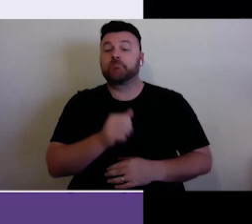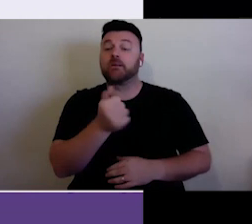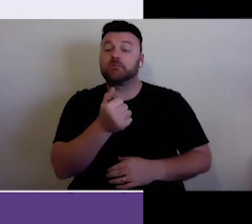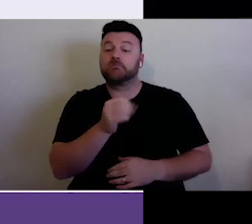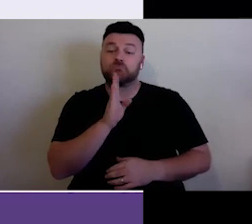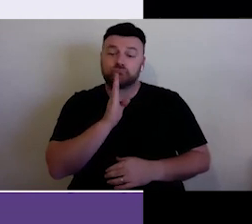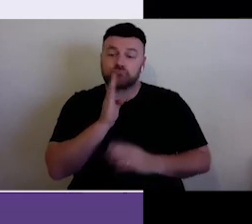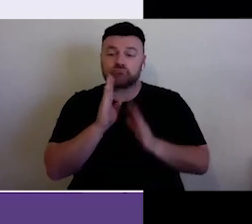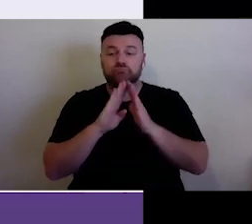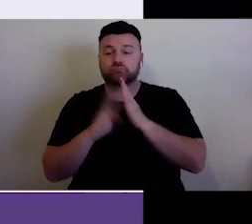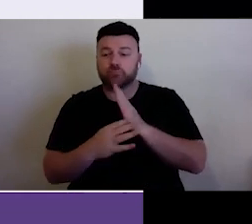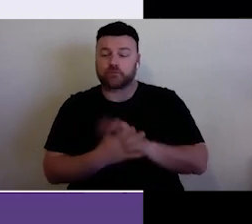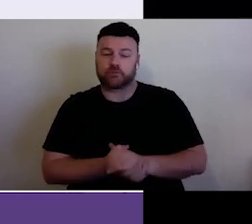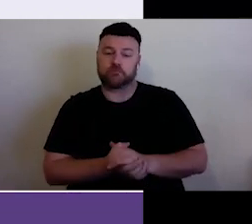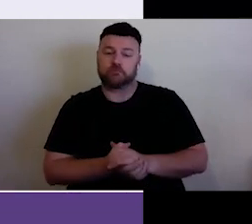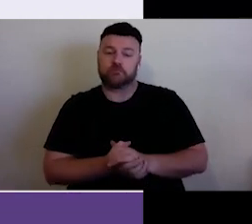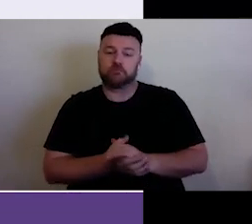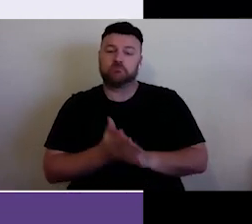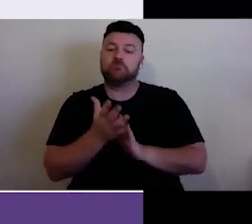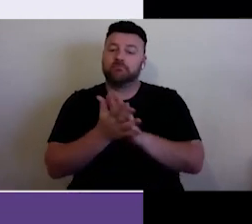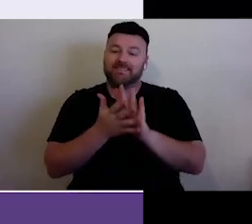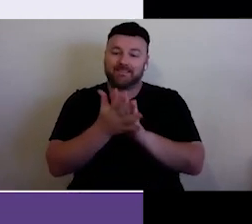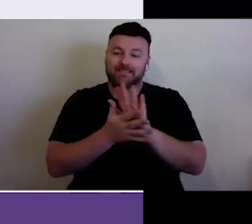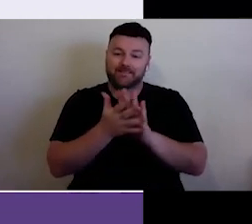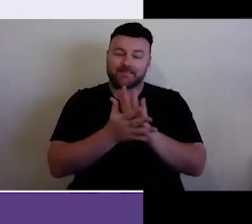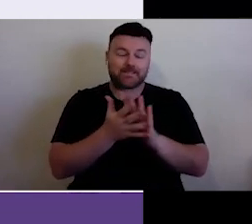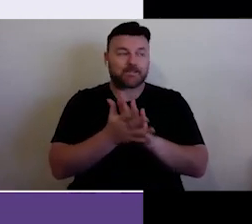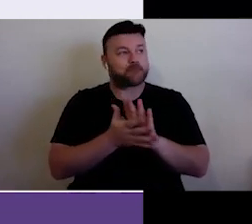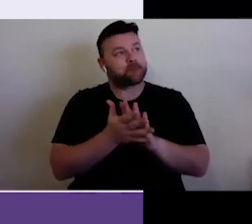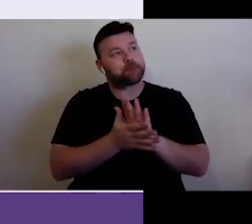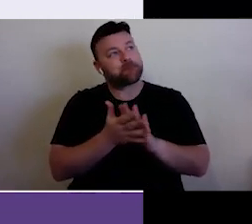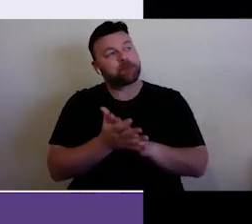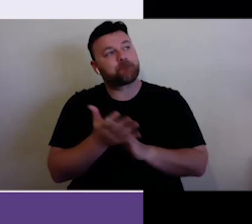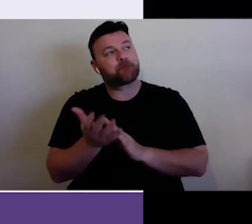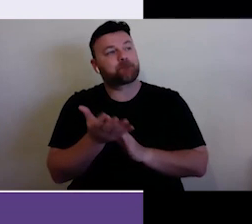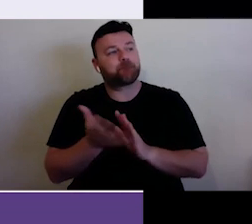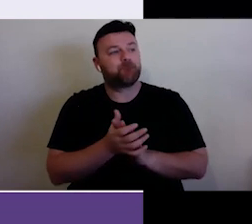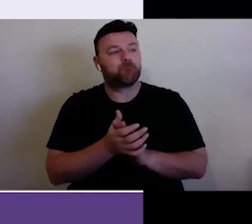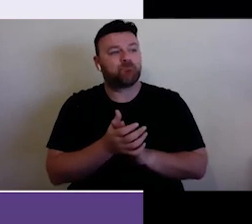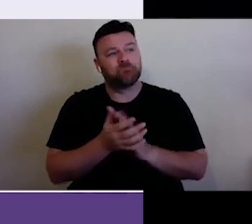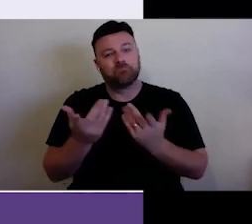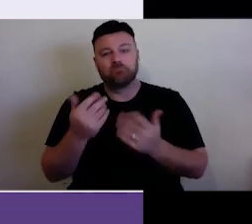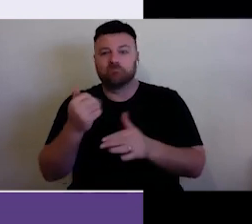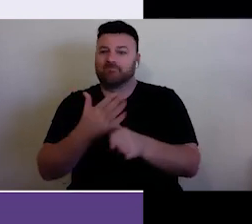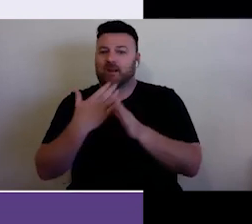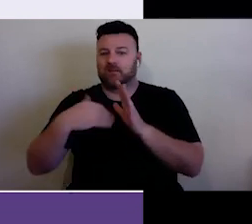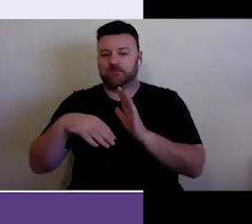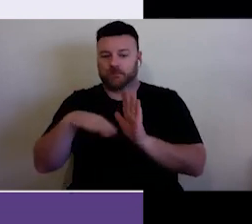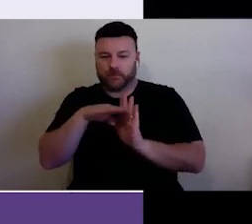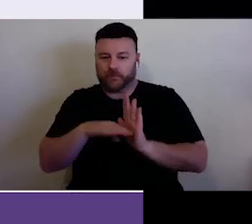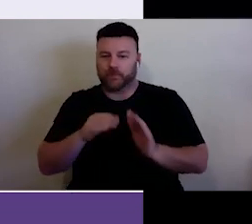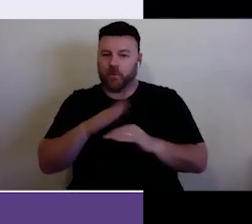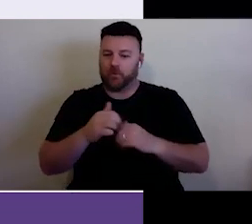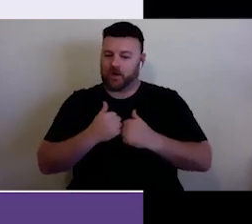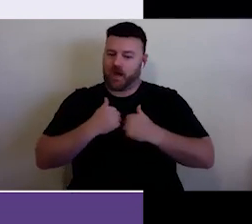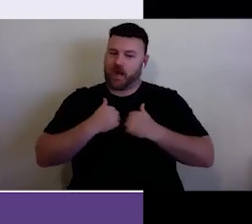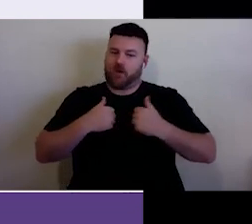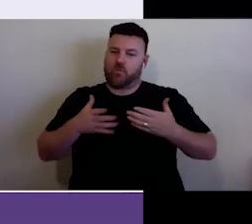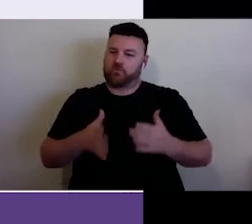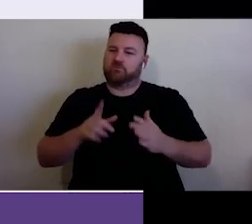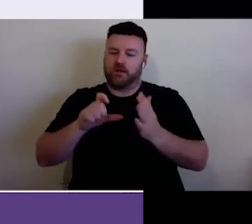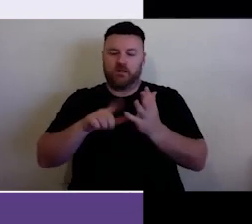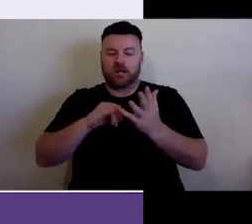There being Indigenous rules around customary laws. I mentioned